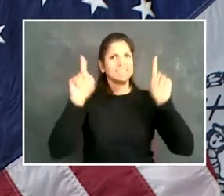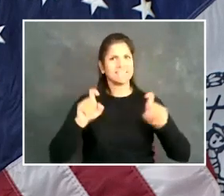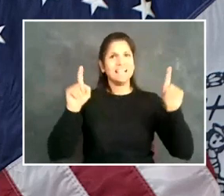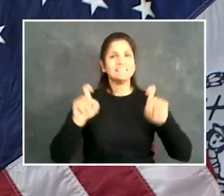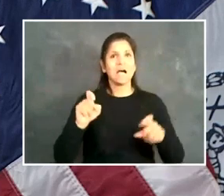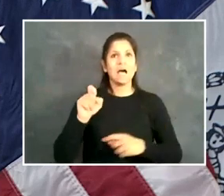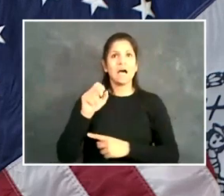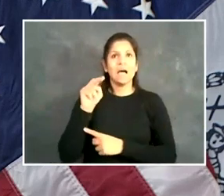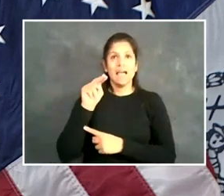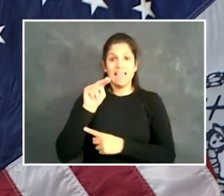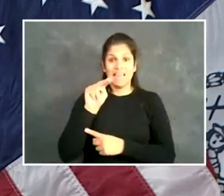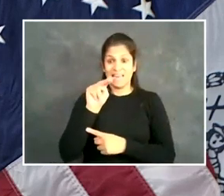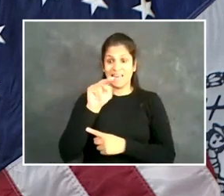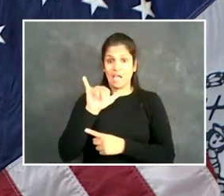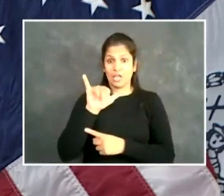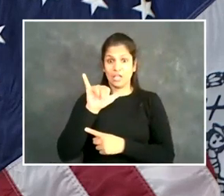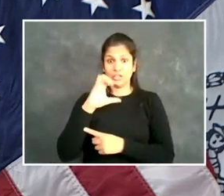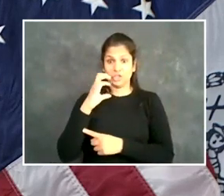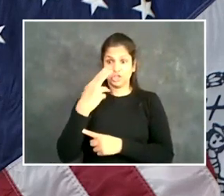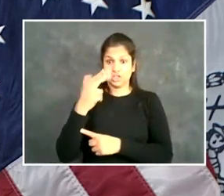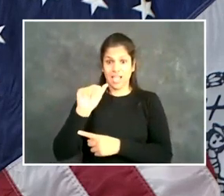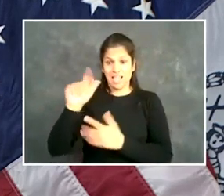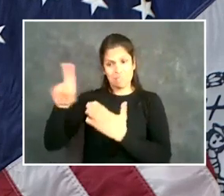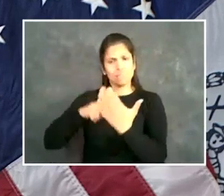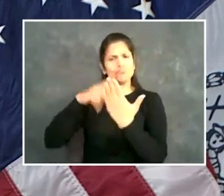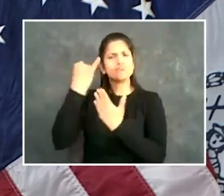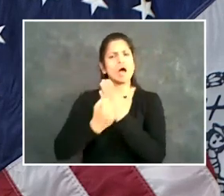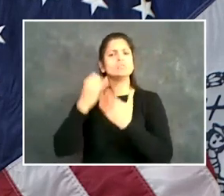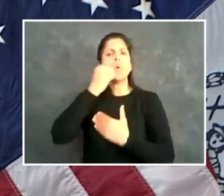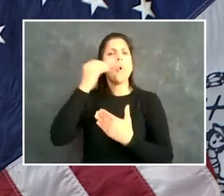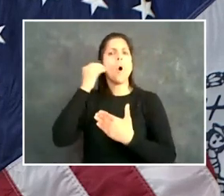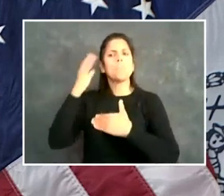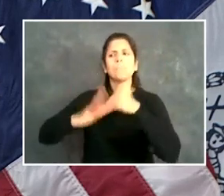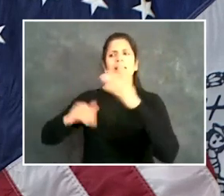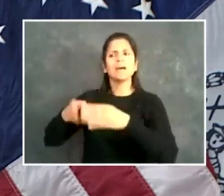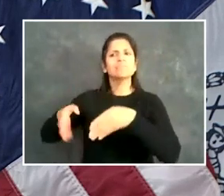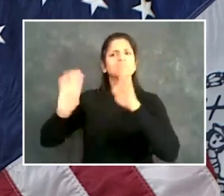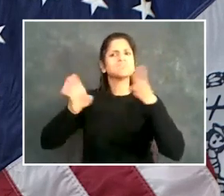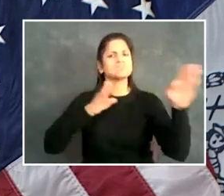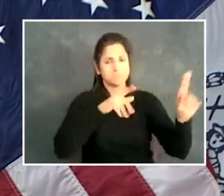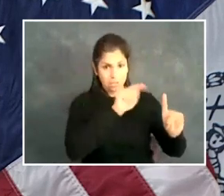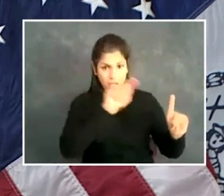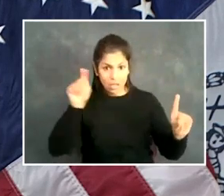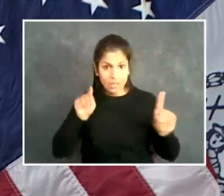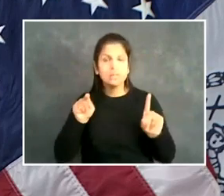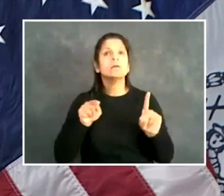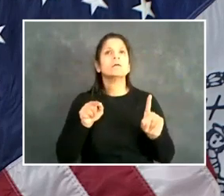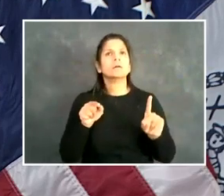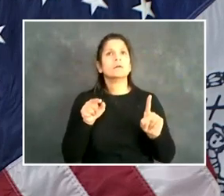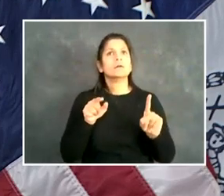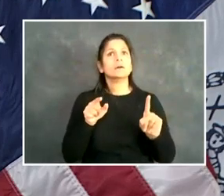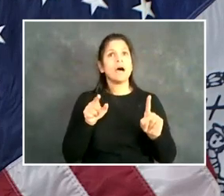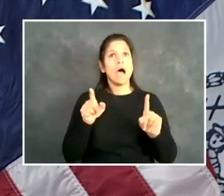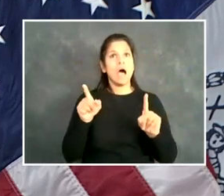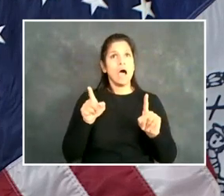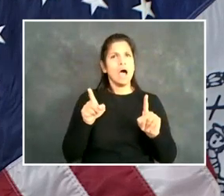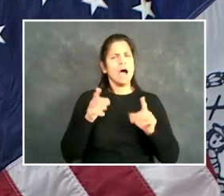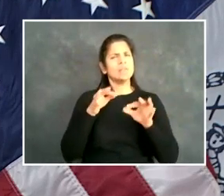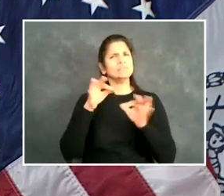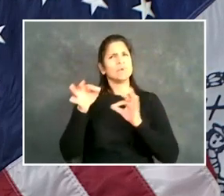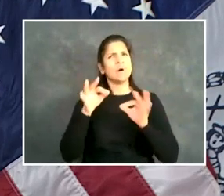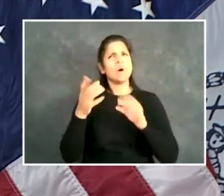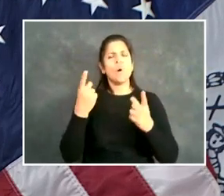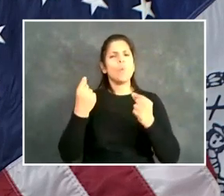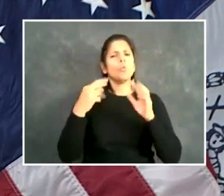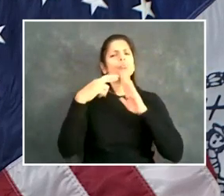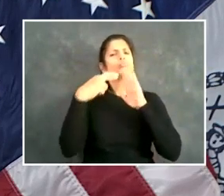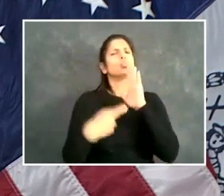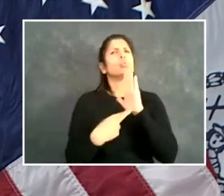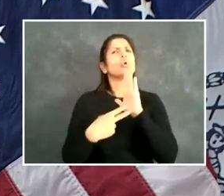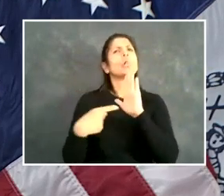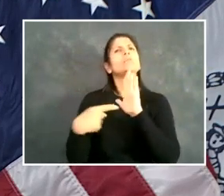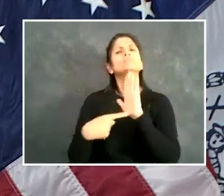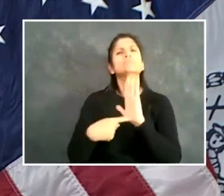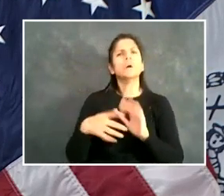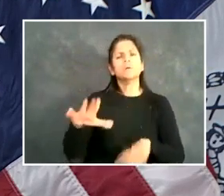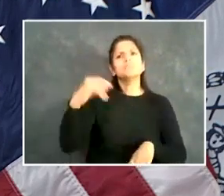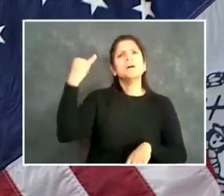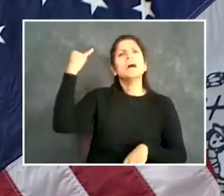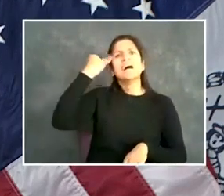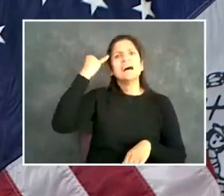FOR THE INDEPENDENT PHARMACIES,